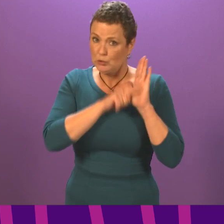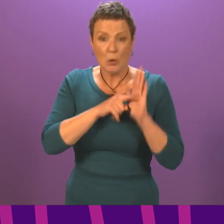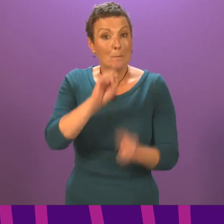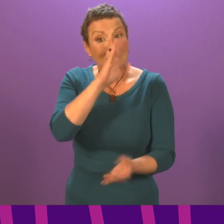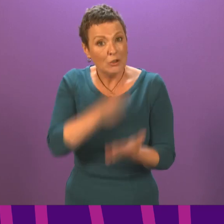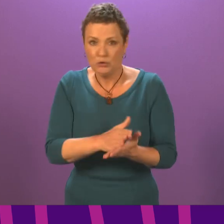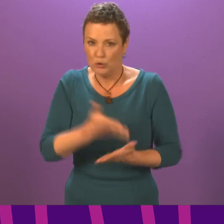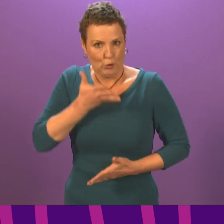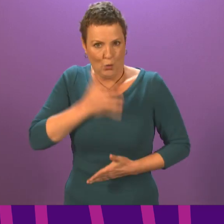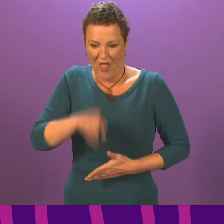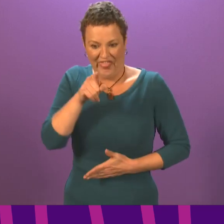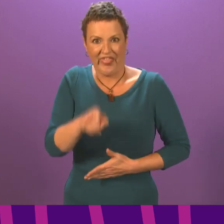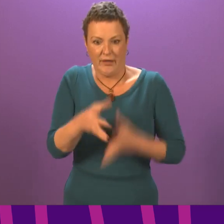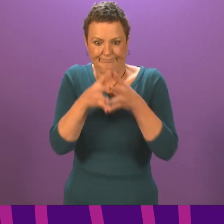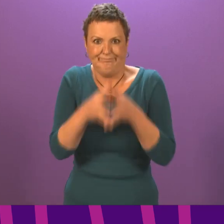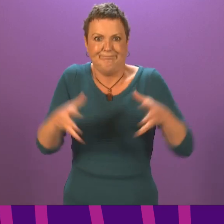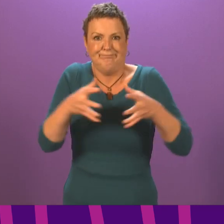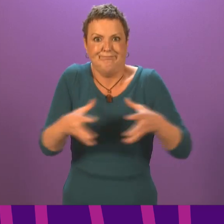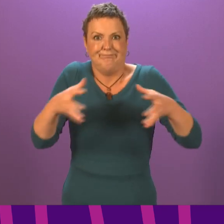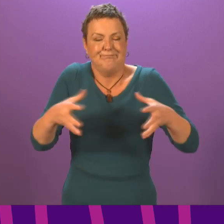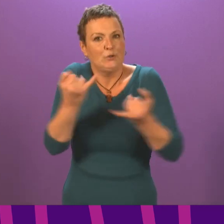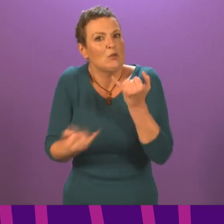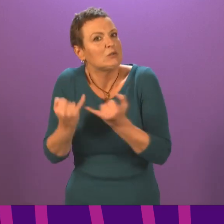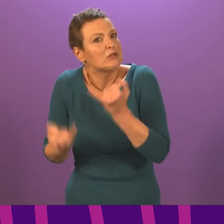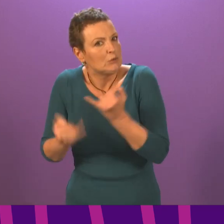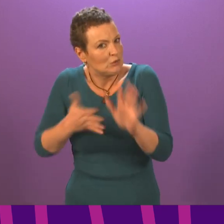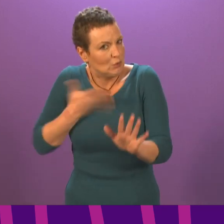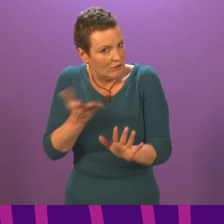that that increase does not continue.